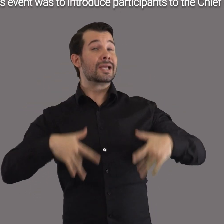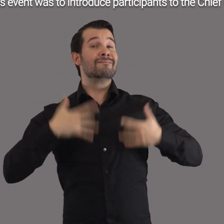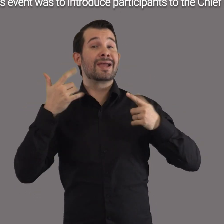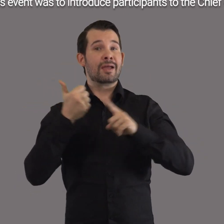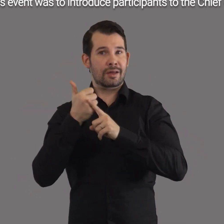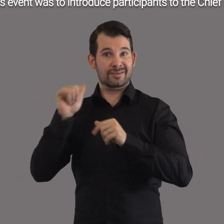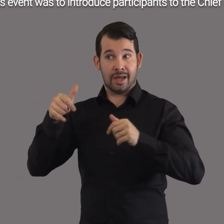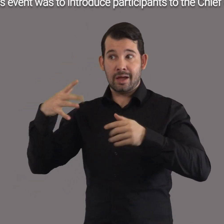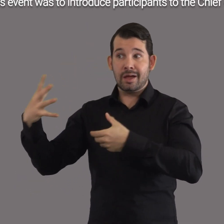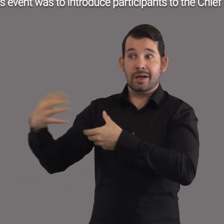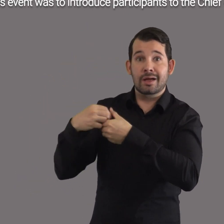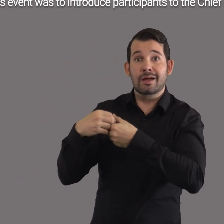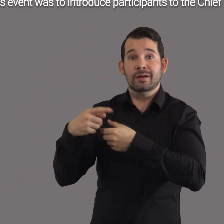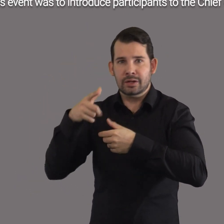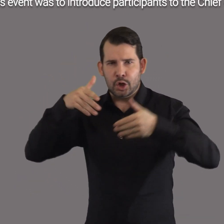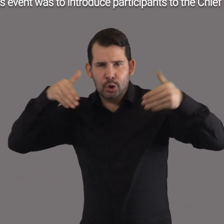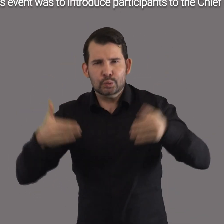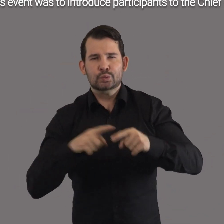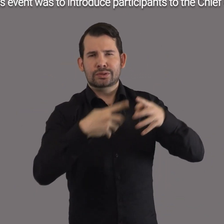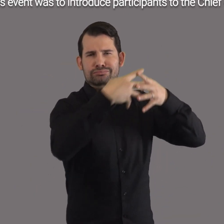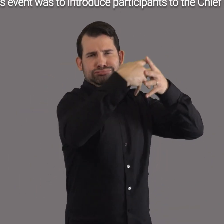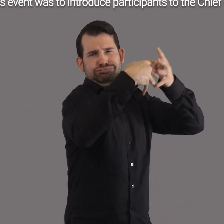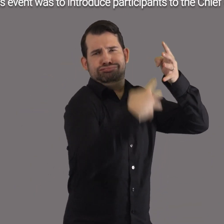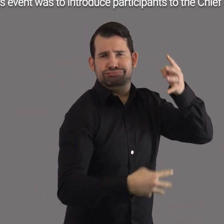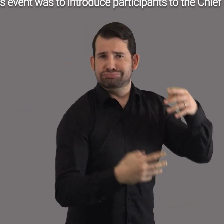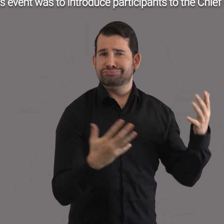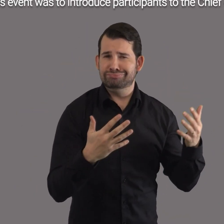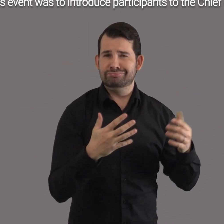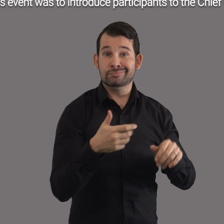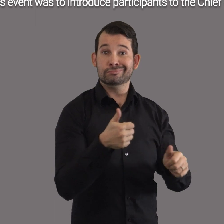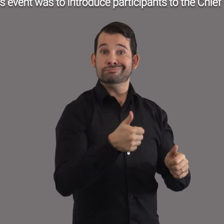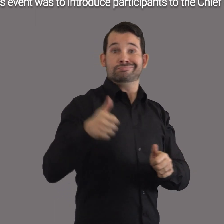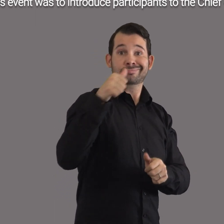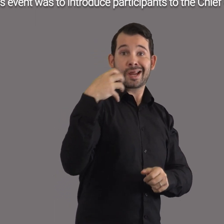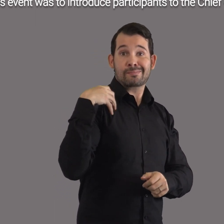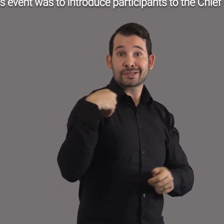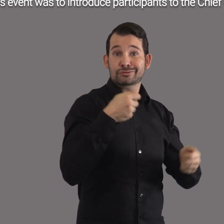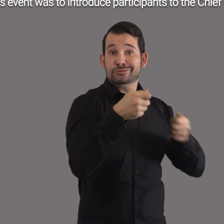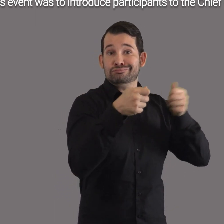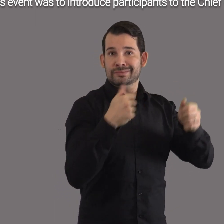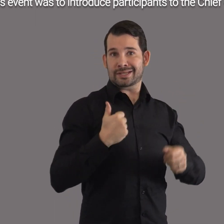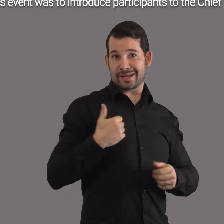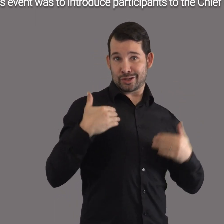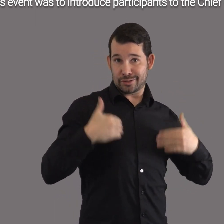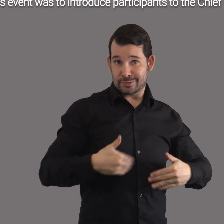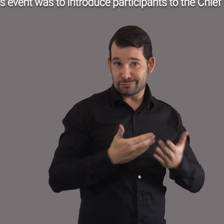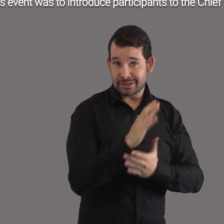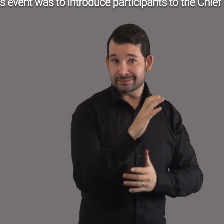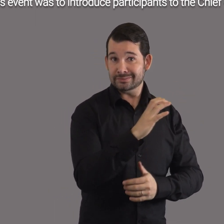The objective of this event was to introduce participants to the Chief Commissioner of